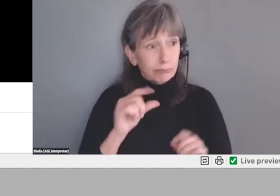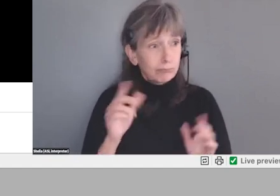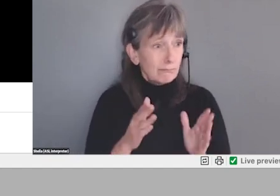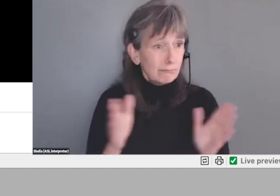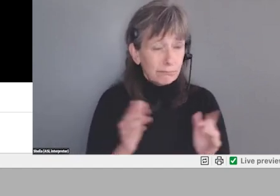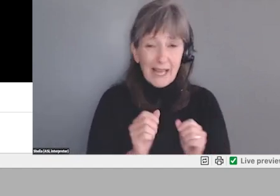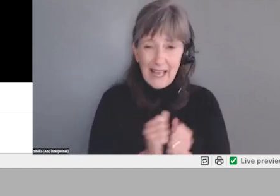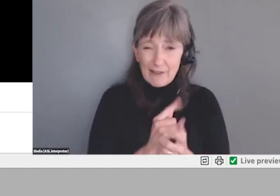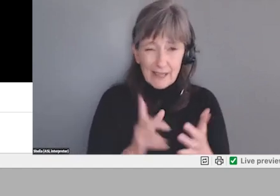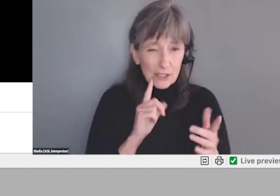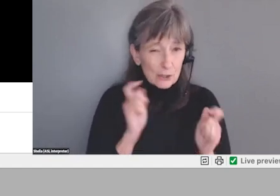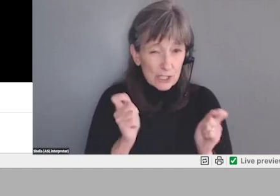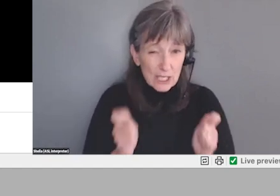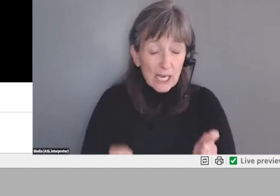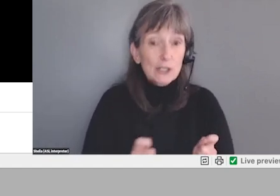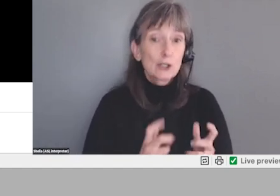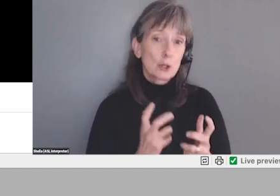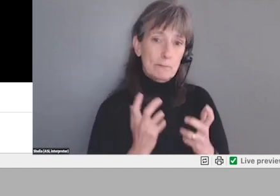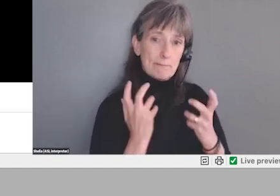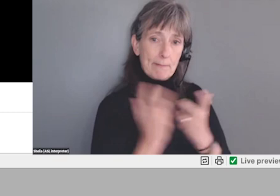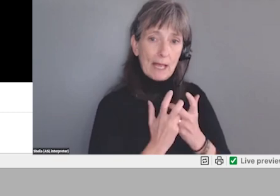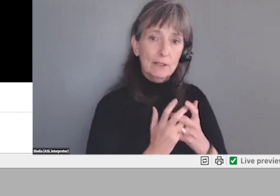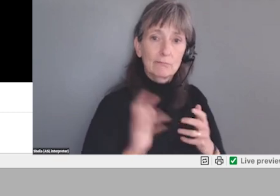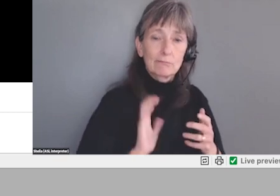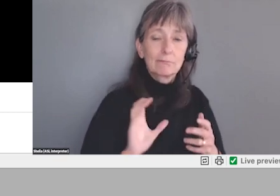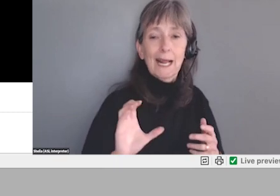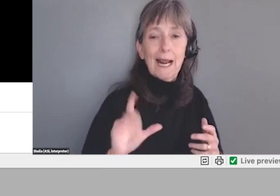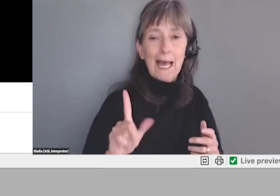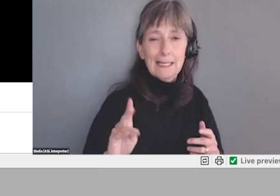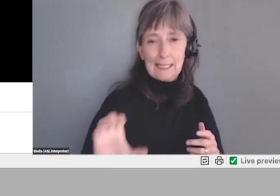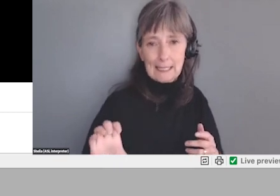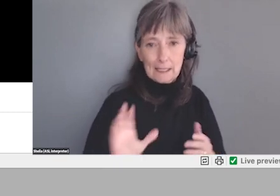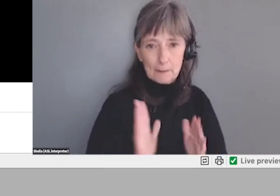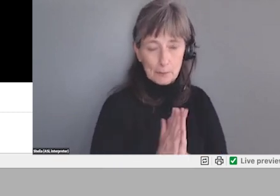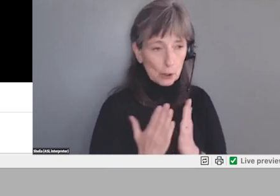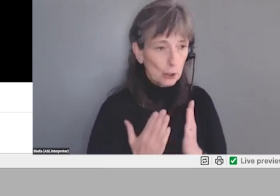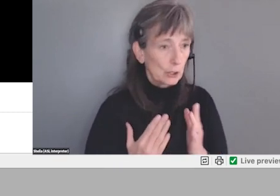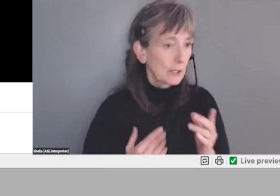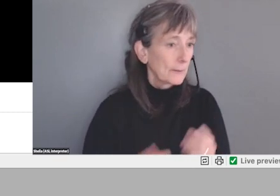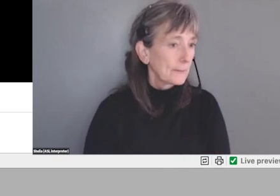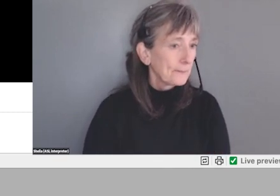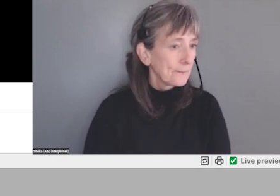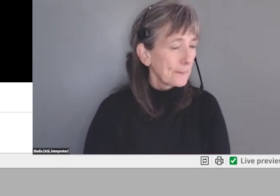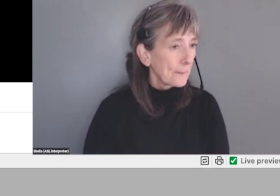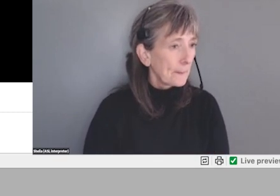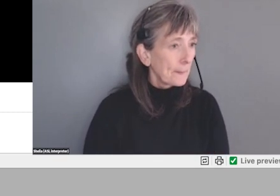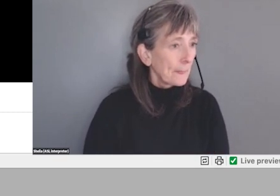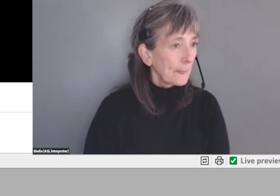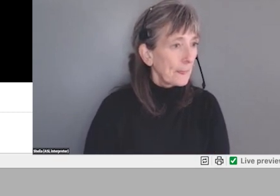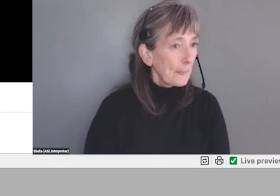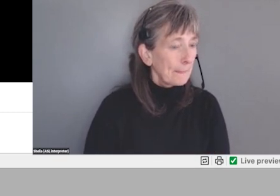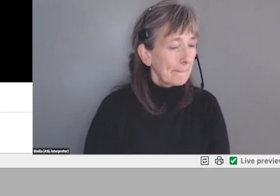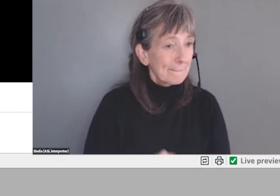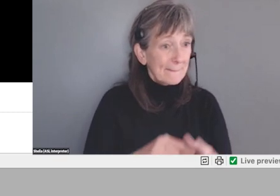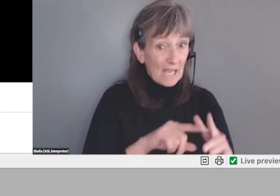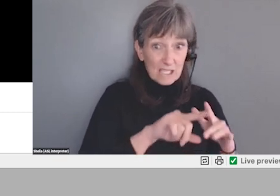that the result is quite significantly different from the starting point, and it's pretty good for